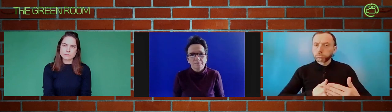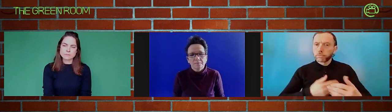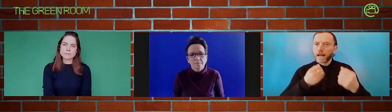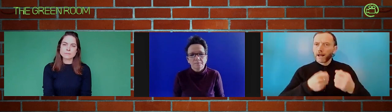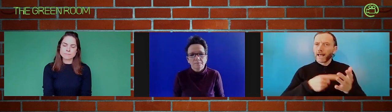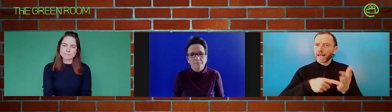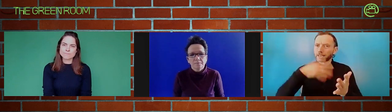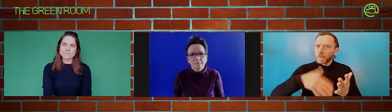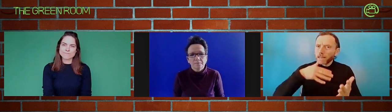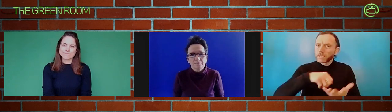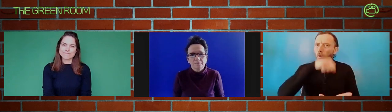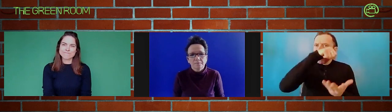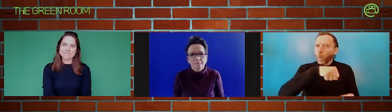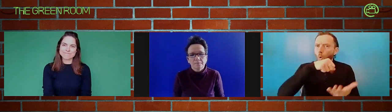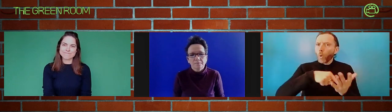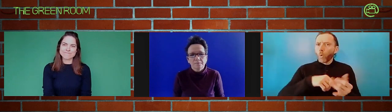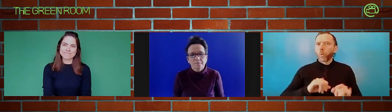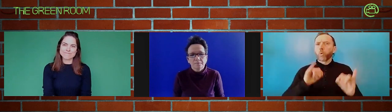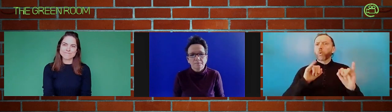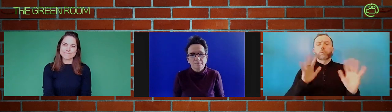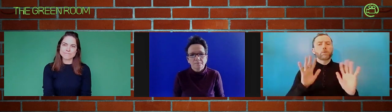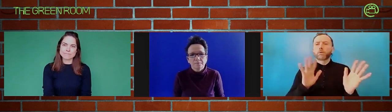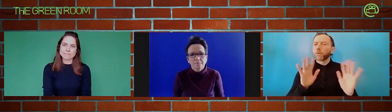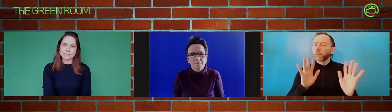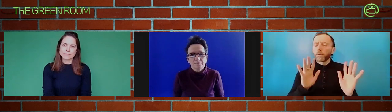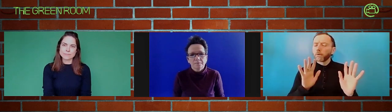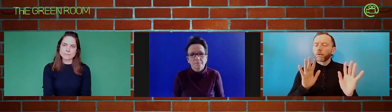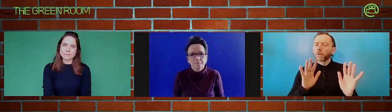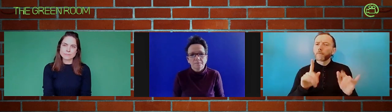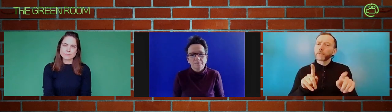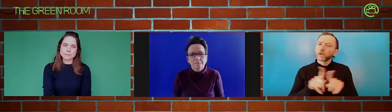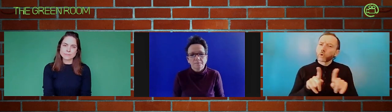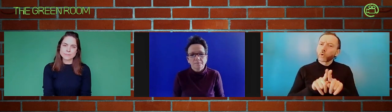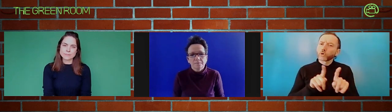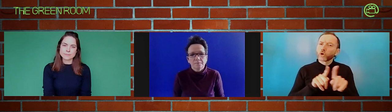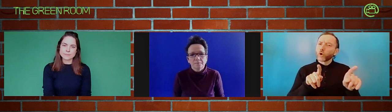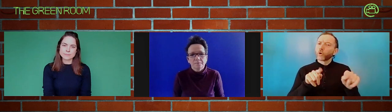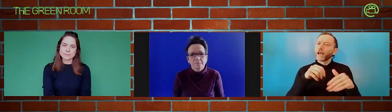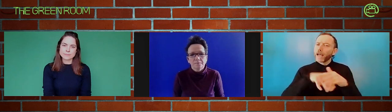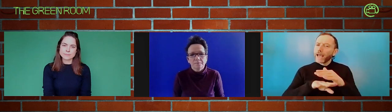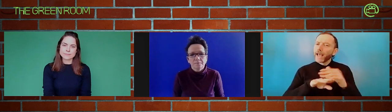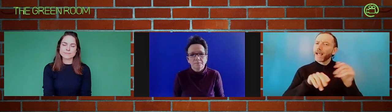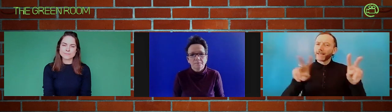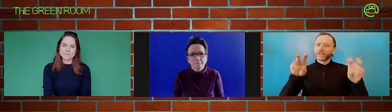doesn't have to - it's also a create - the clue is in the title. It's creative captioning.